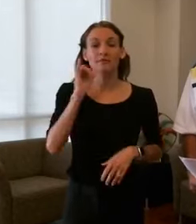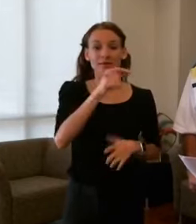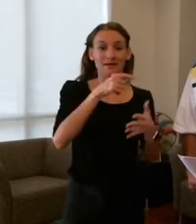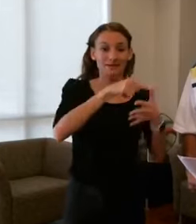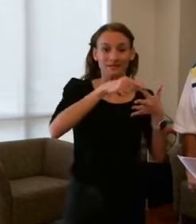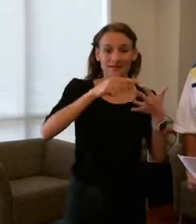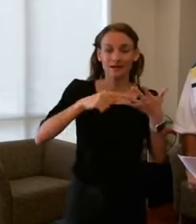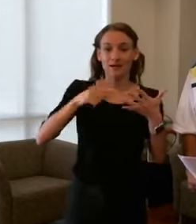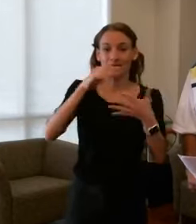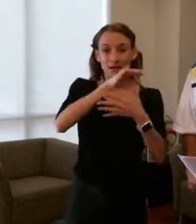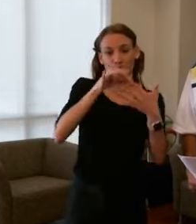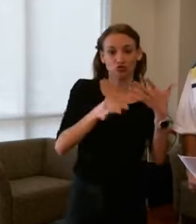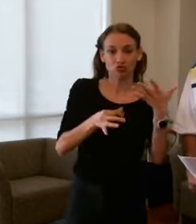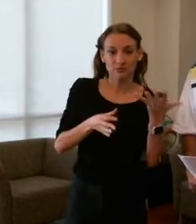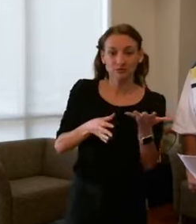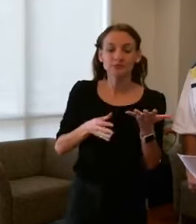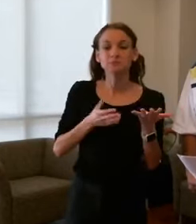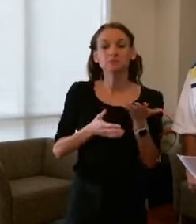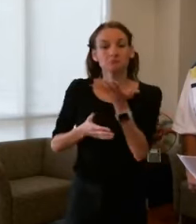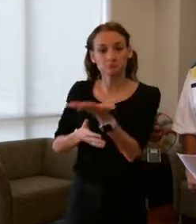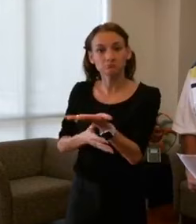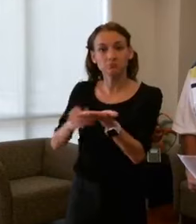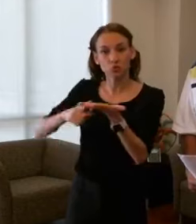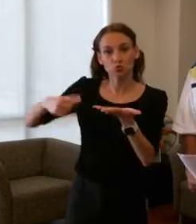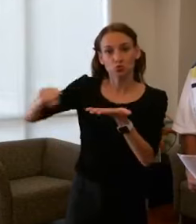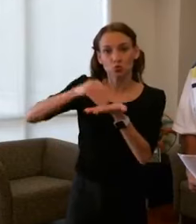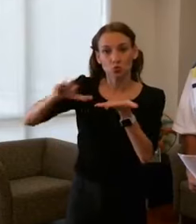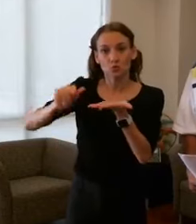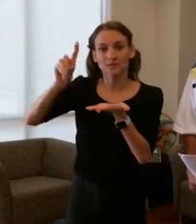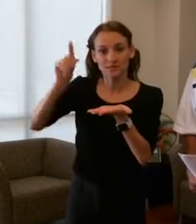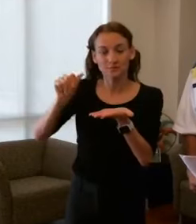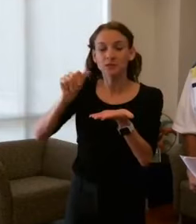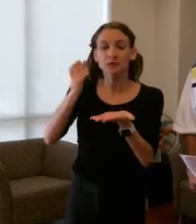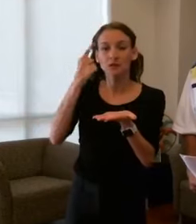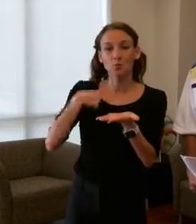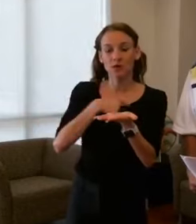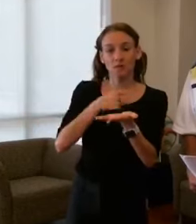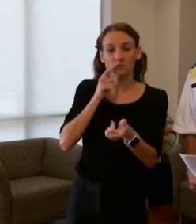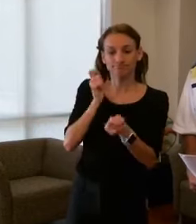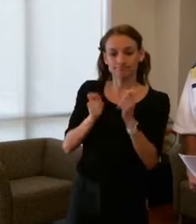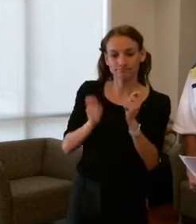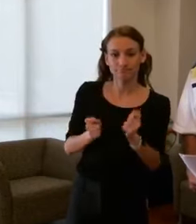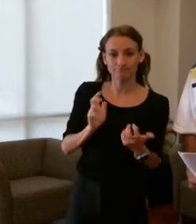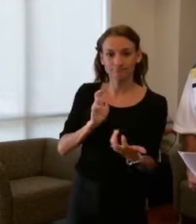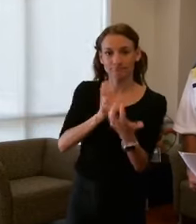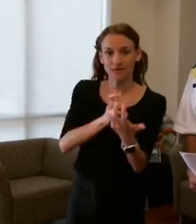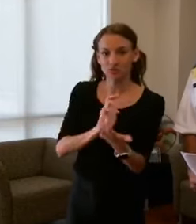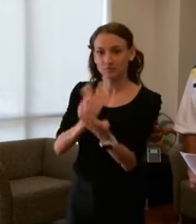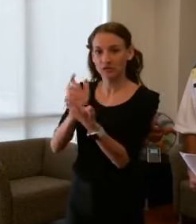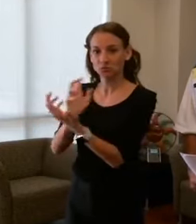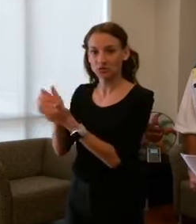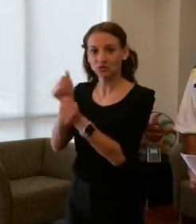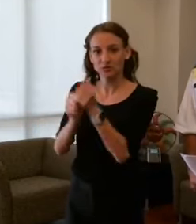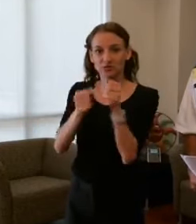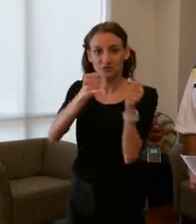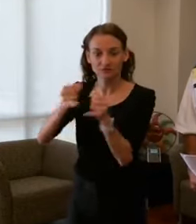the determination about high school endorsements for students with disabilities and ensure that every student with a disability